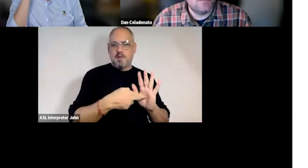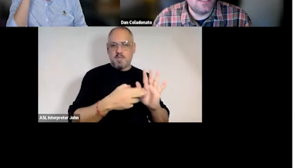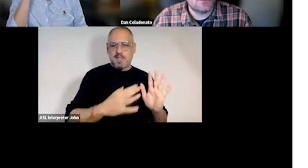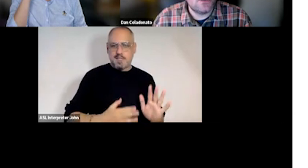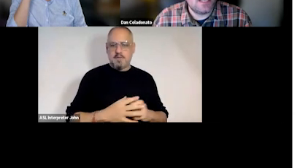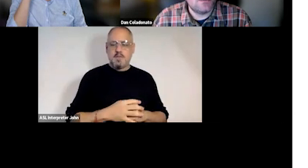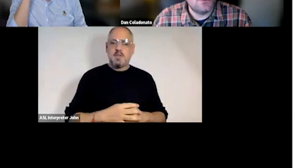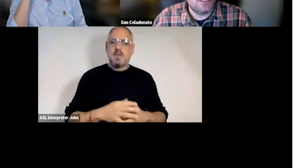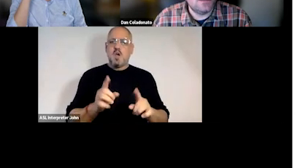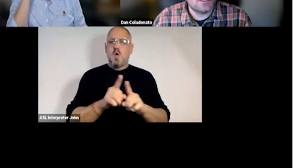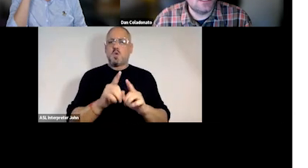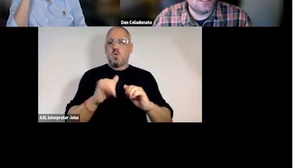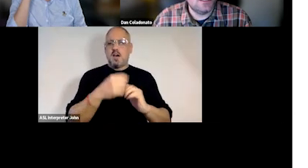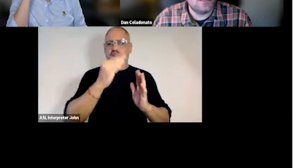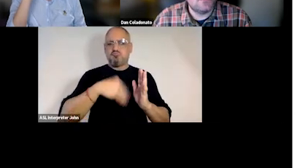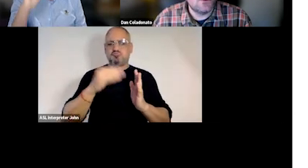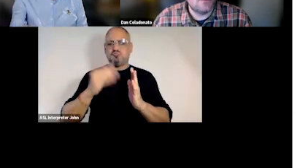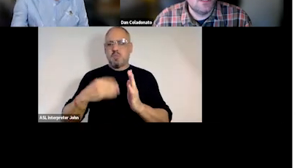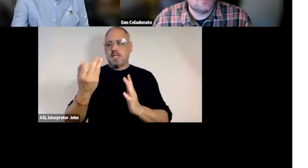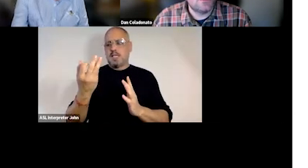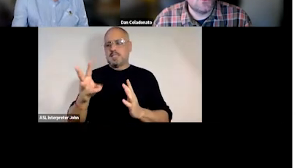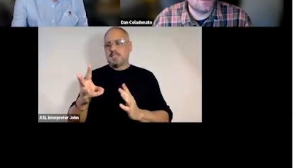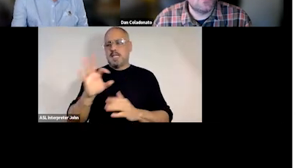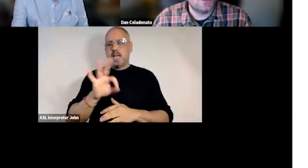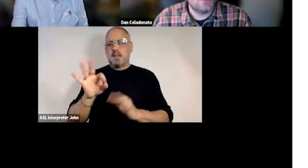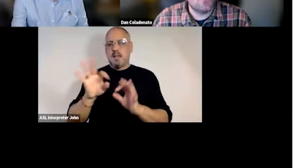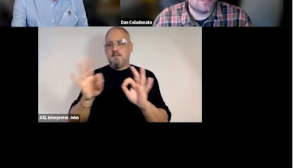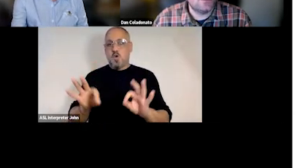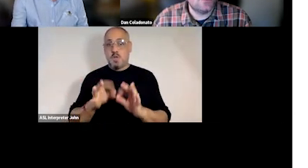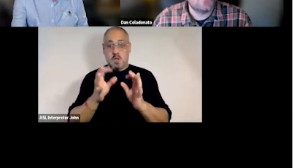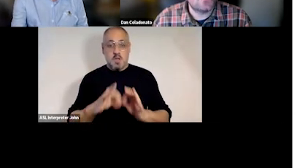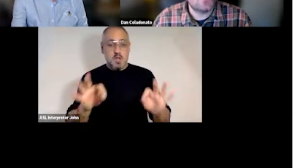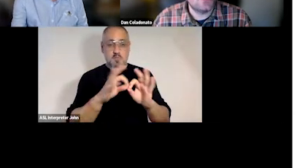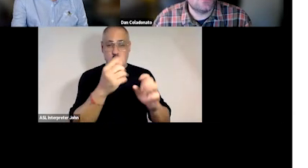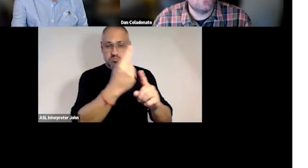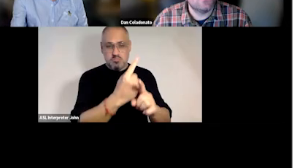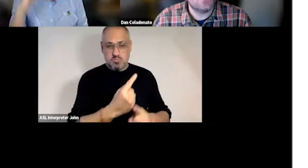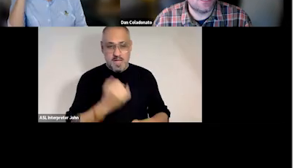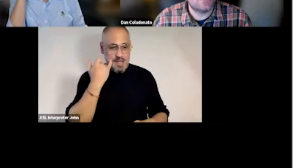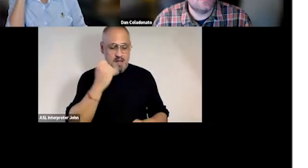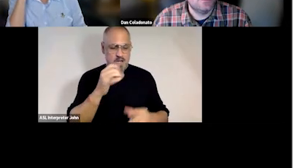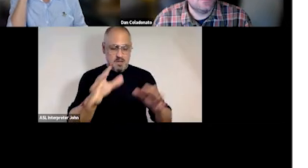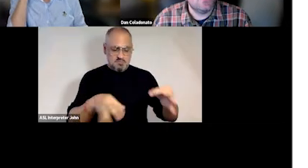and also how to complete the 1699 form. It's important to complete it correctly or else Social Security will reject it.